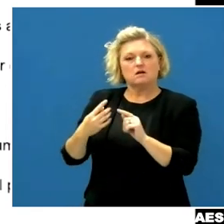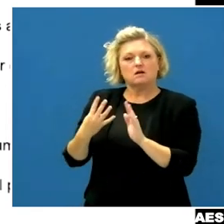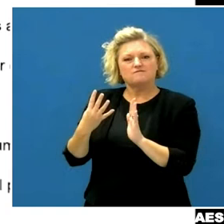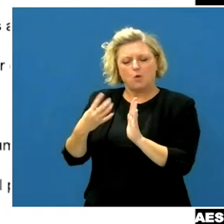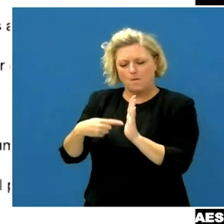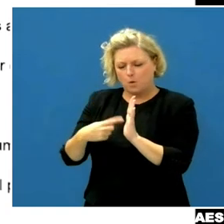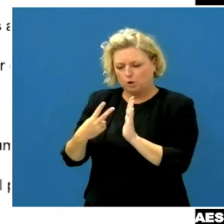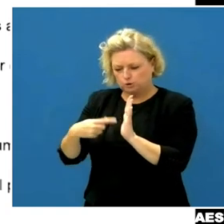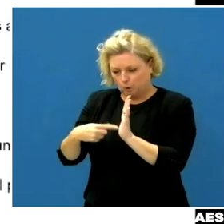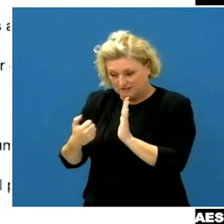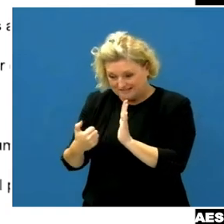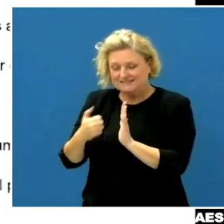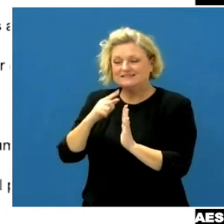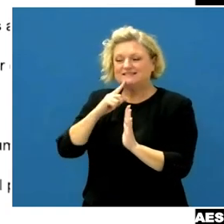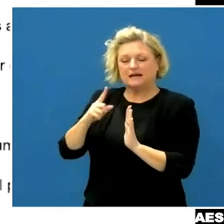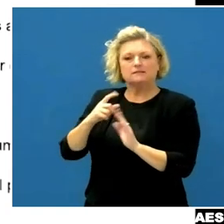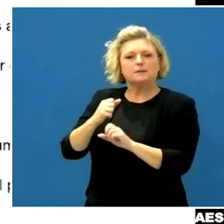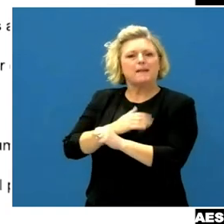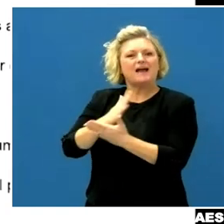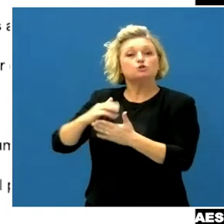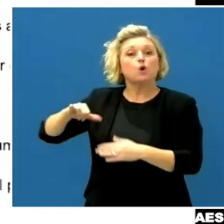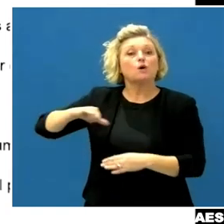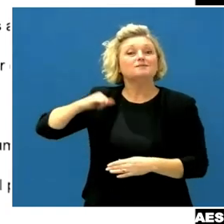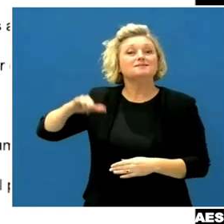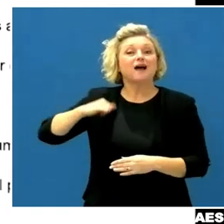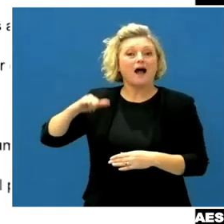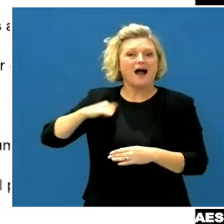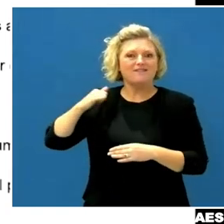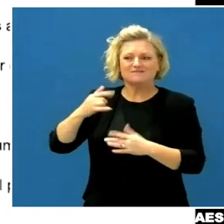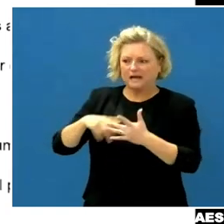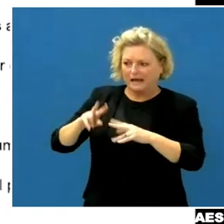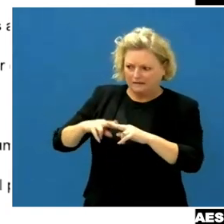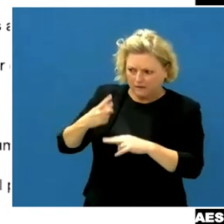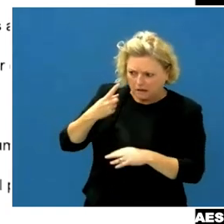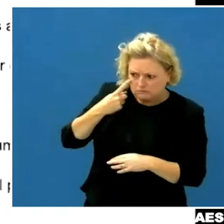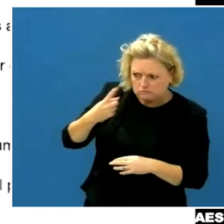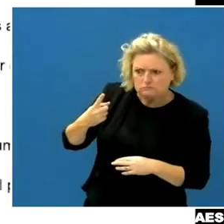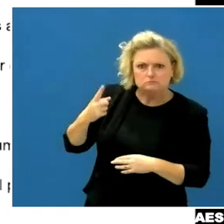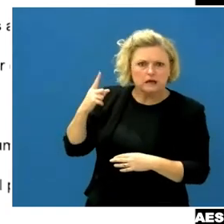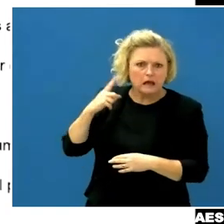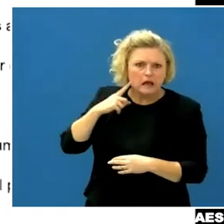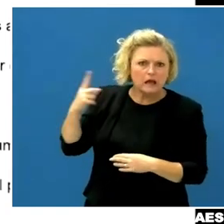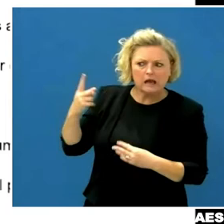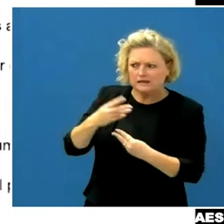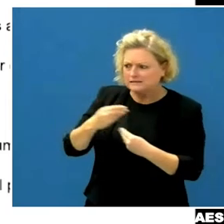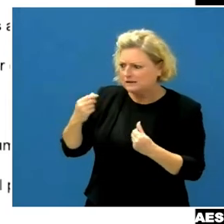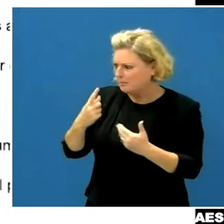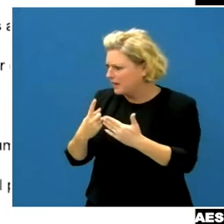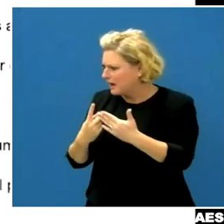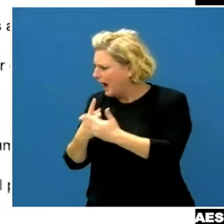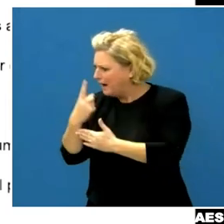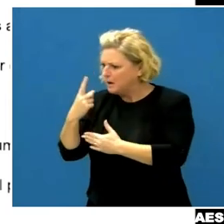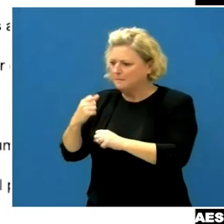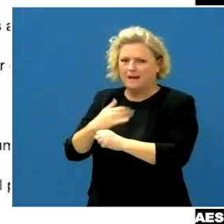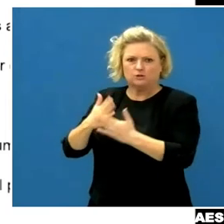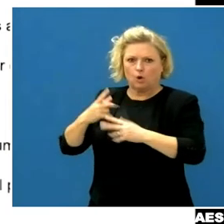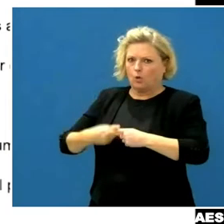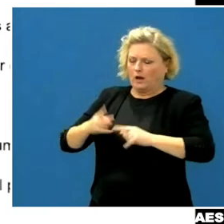"Responds proactively to concerns when they arise." Was that your experience? Definitely not.